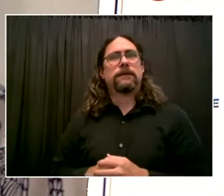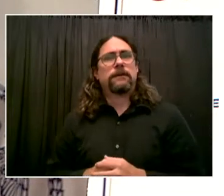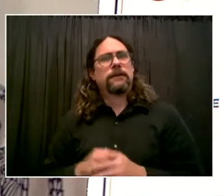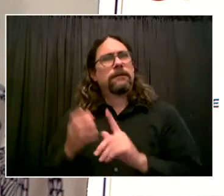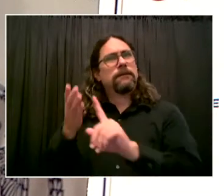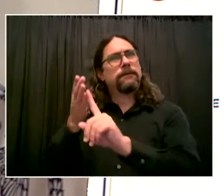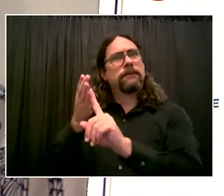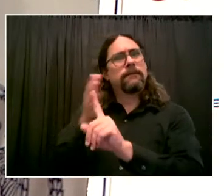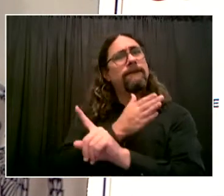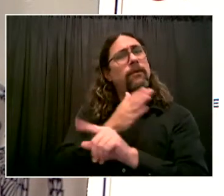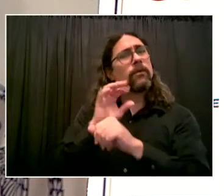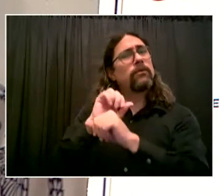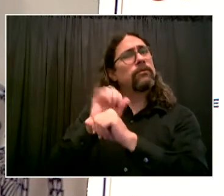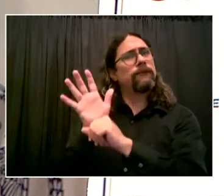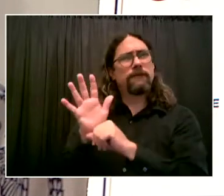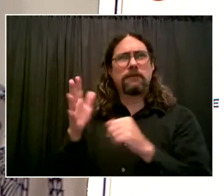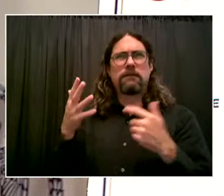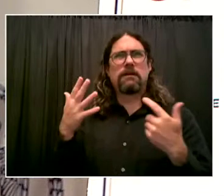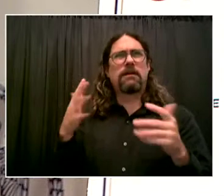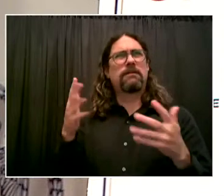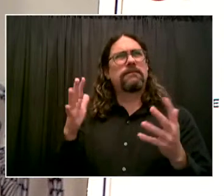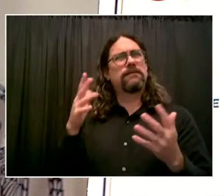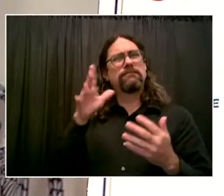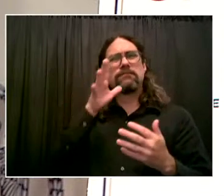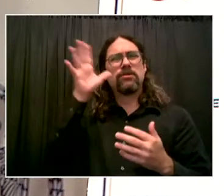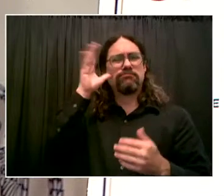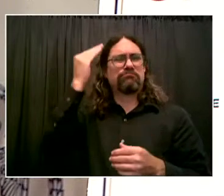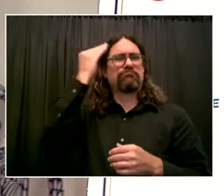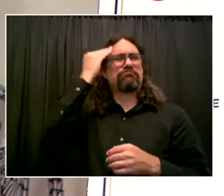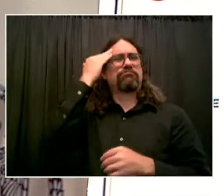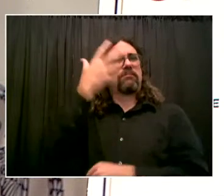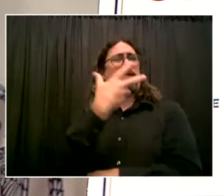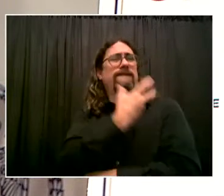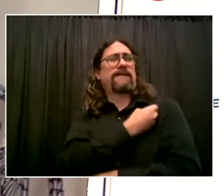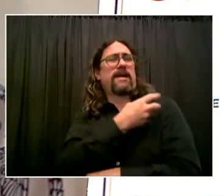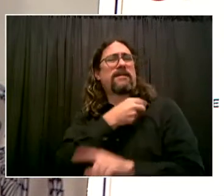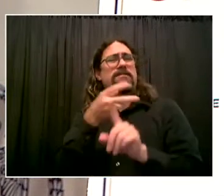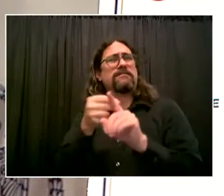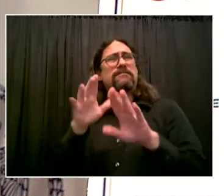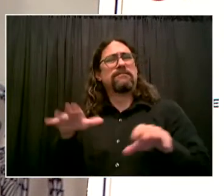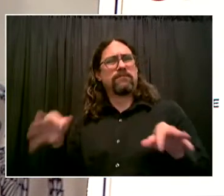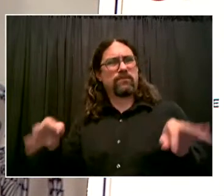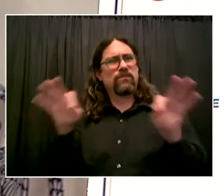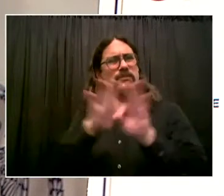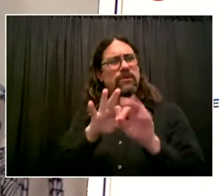BEFORE EVEN COVID-19 AT THE RIGHT POINT IN LIFE TO PREVENT CERTAIN DISEASES,